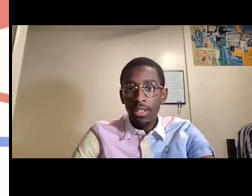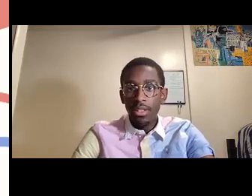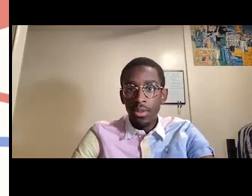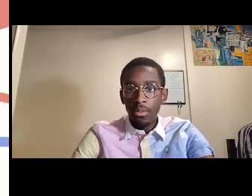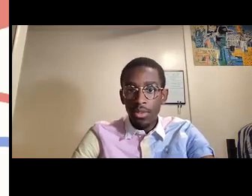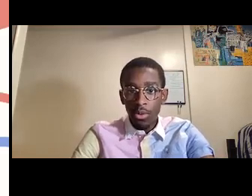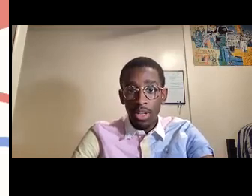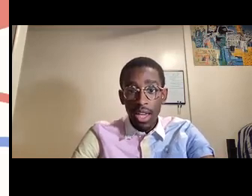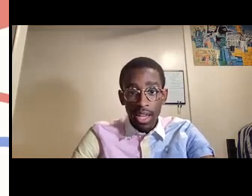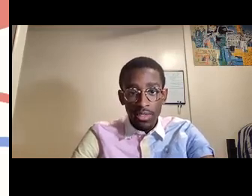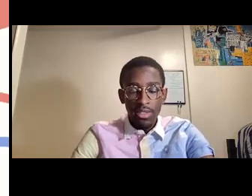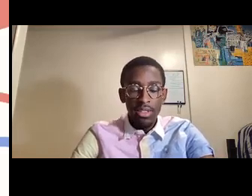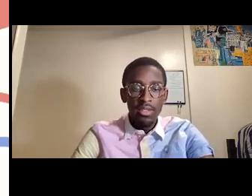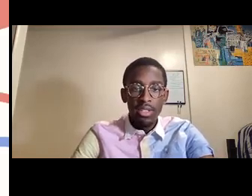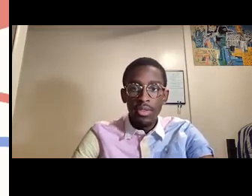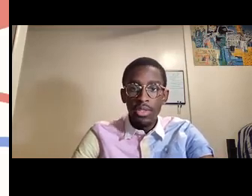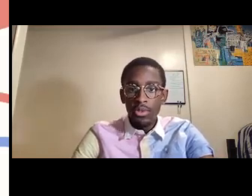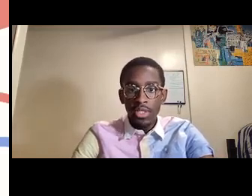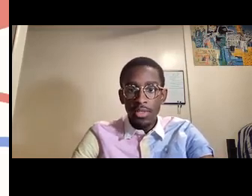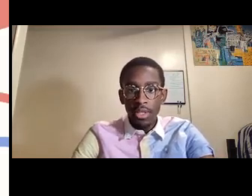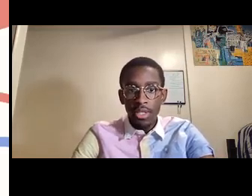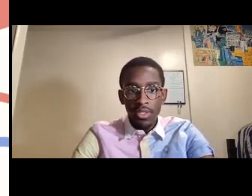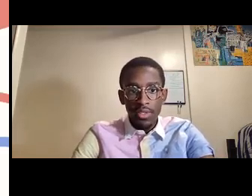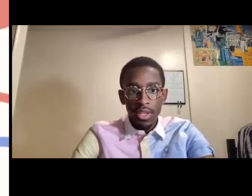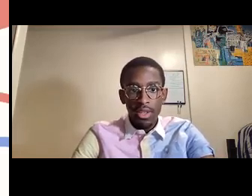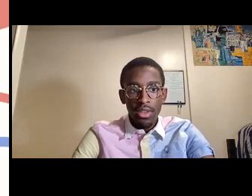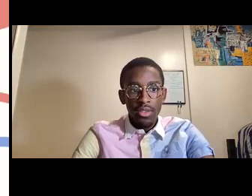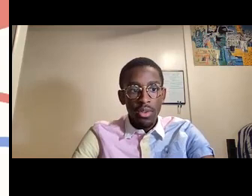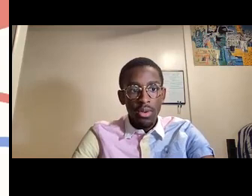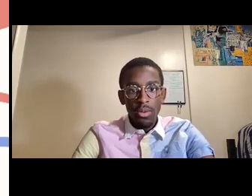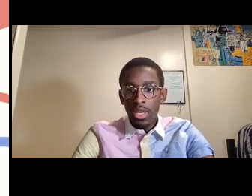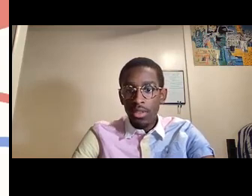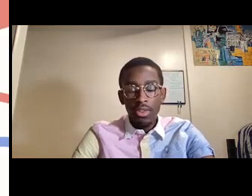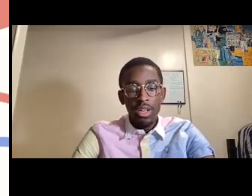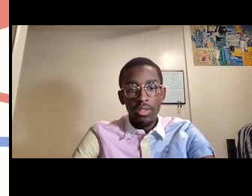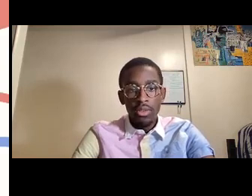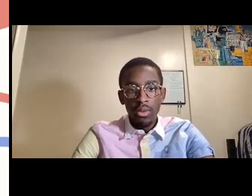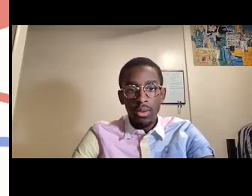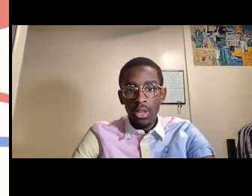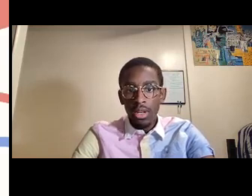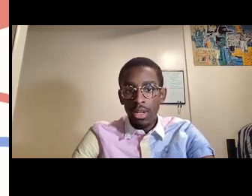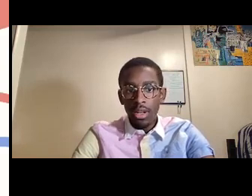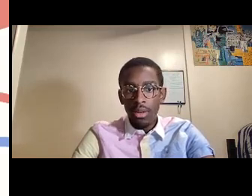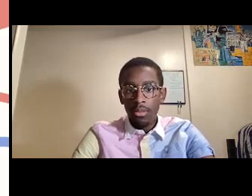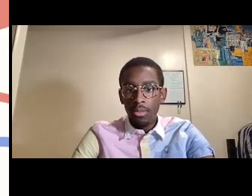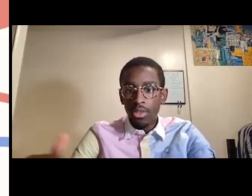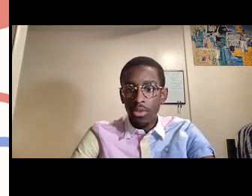discriminatory acts against individuals with disabilities. So in trying to push for